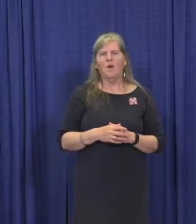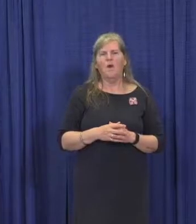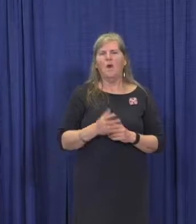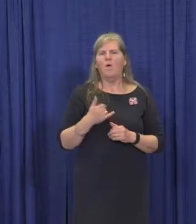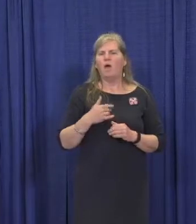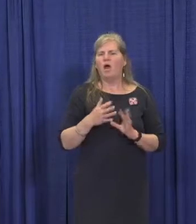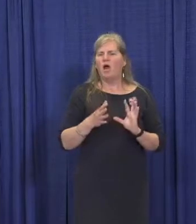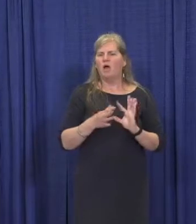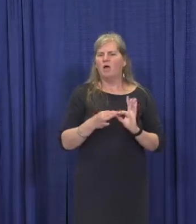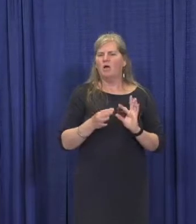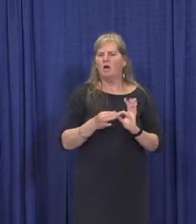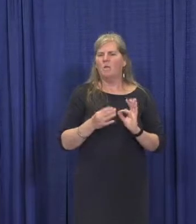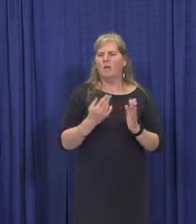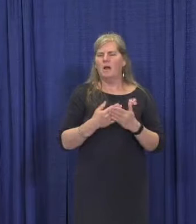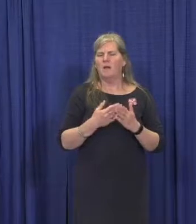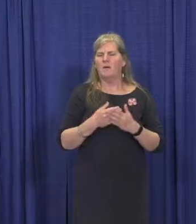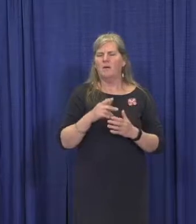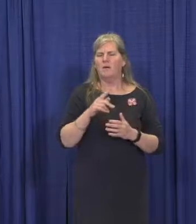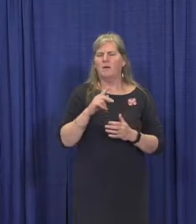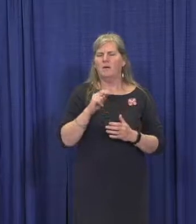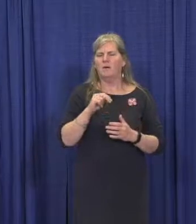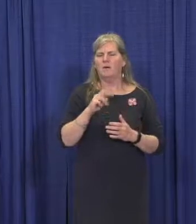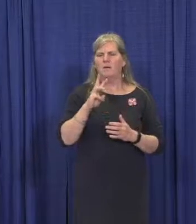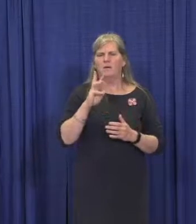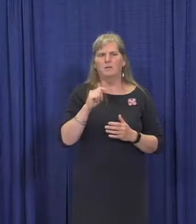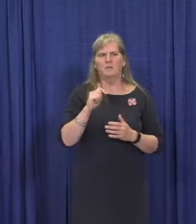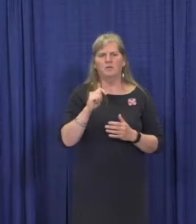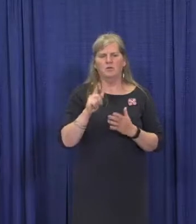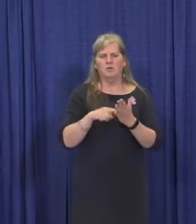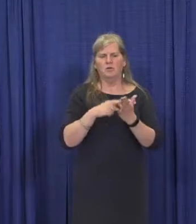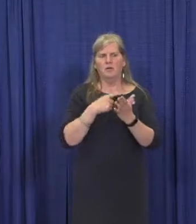NWT to cancel the travel exemption between the